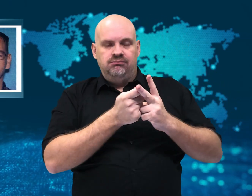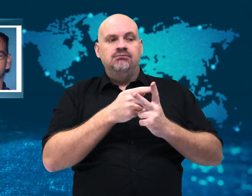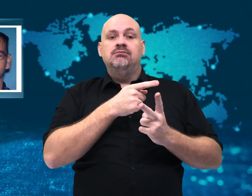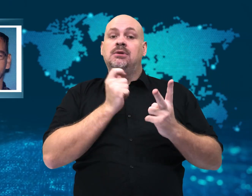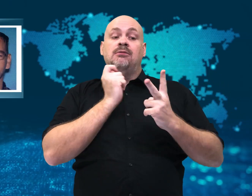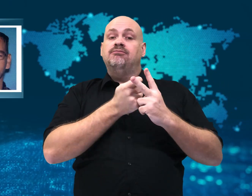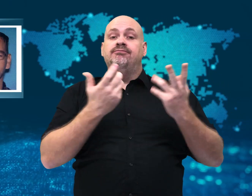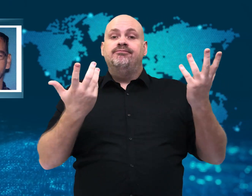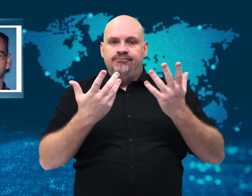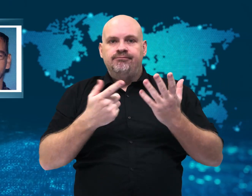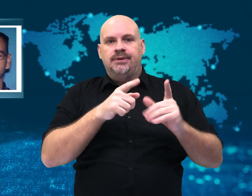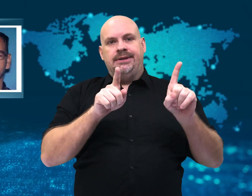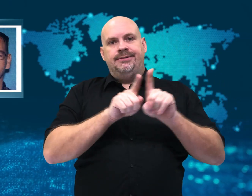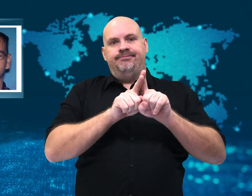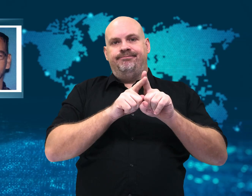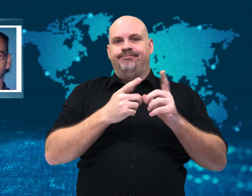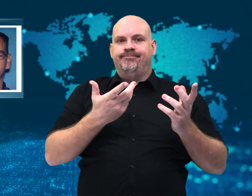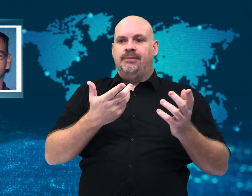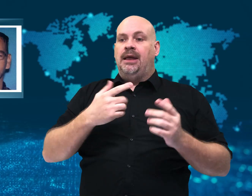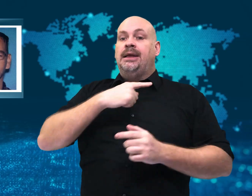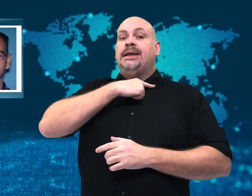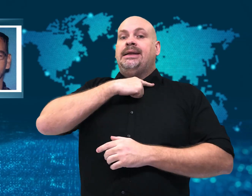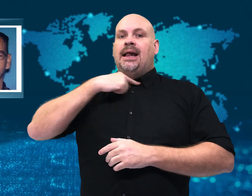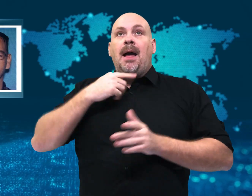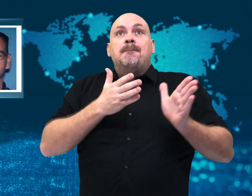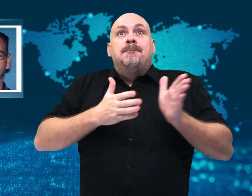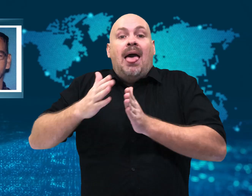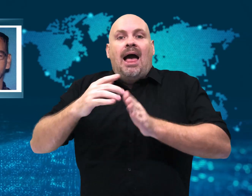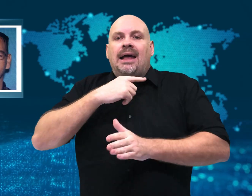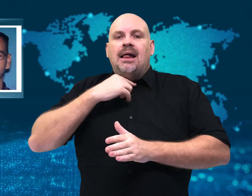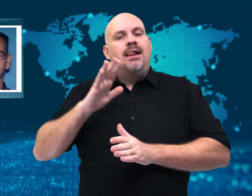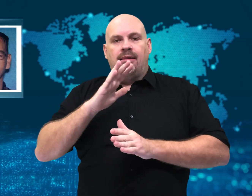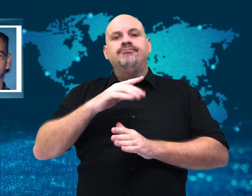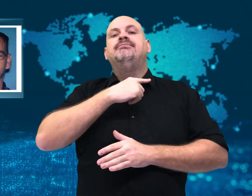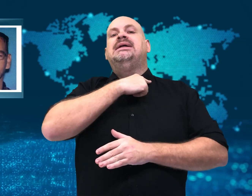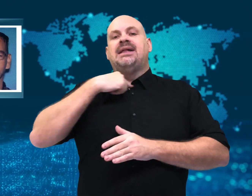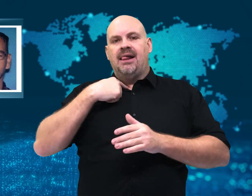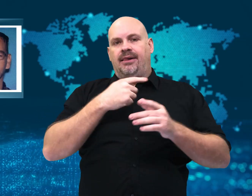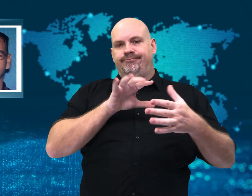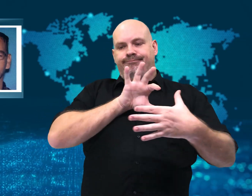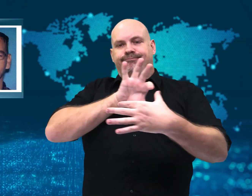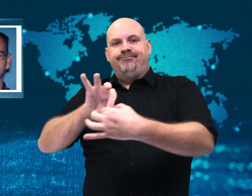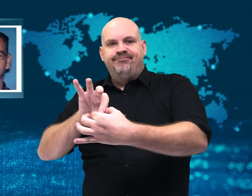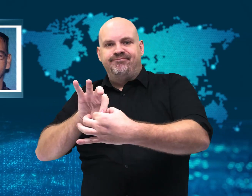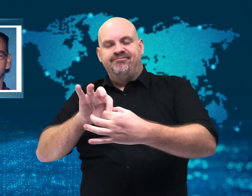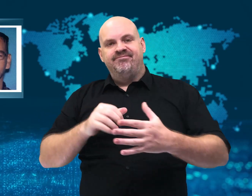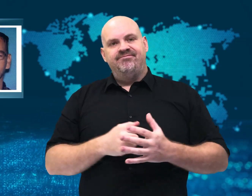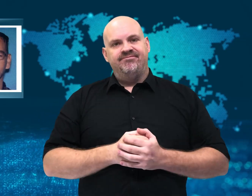They will face four counts of involuntary manslaughter.